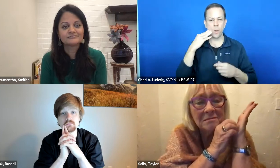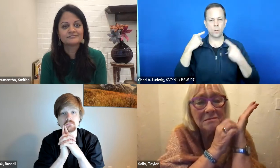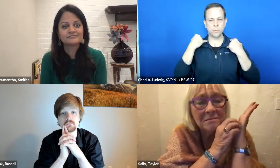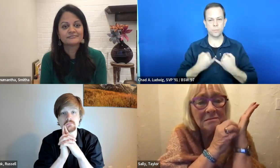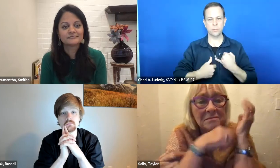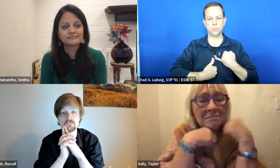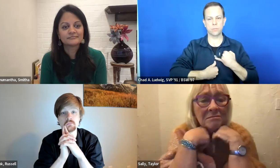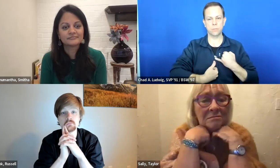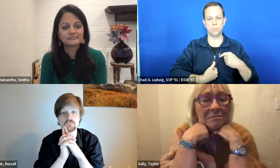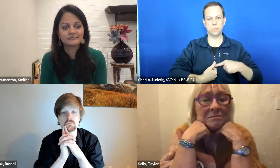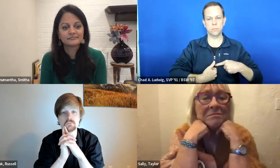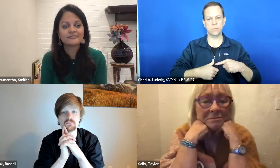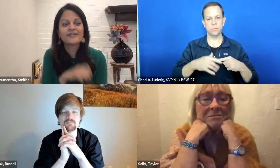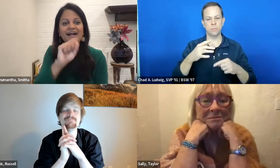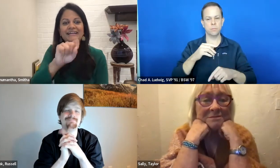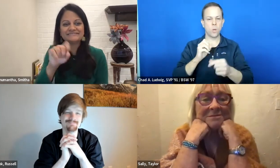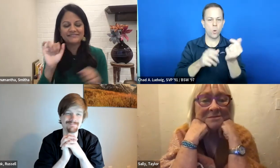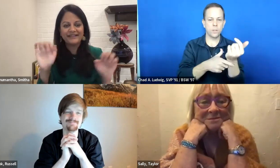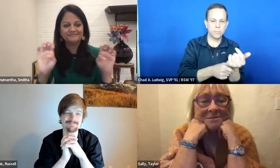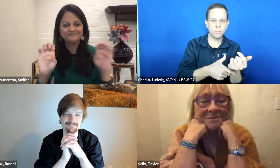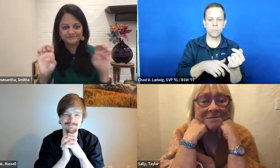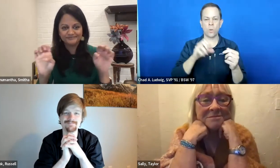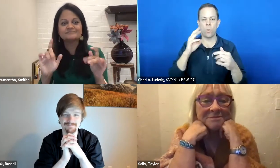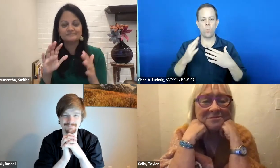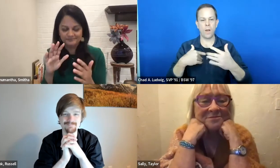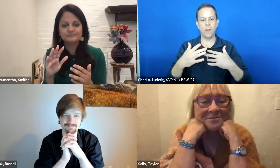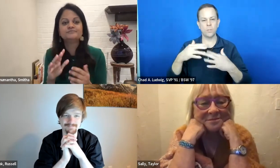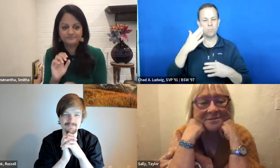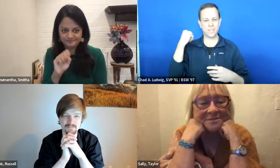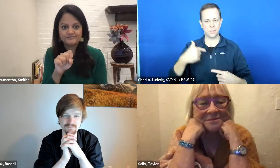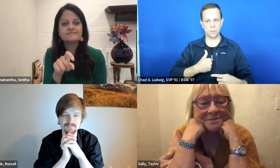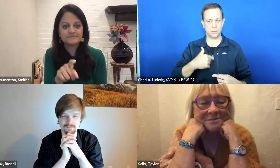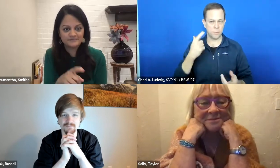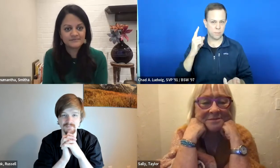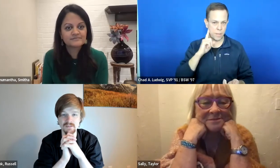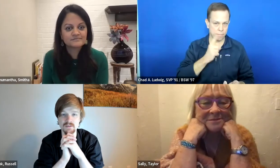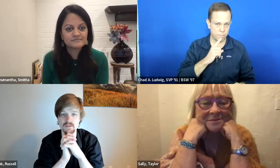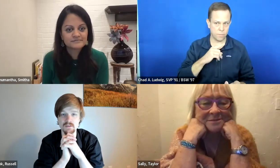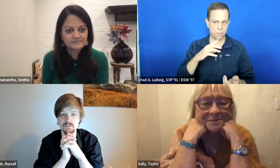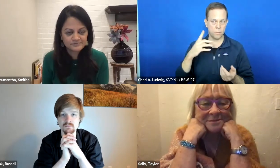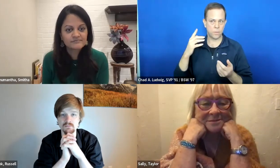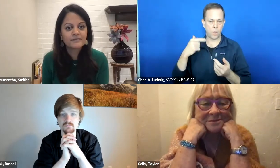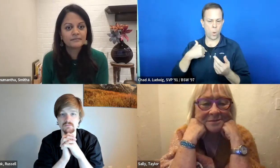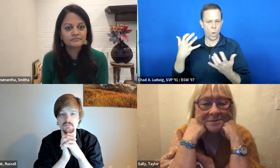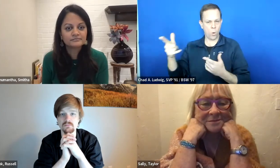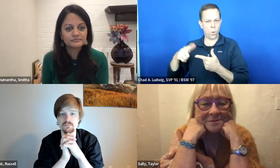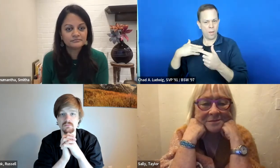We finally were able to have an assessment, and they did approve it. She also has Life Alert because I'm Deaf